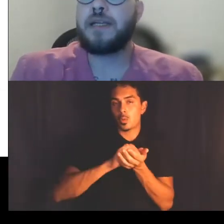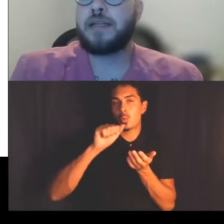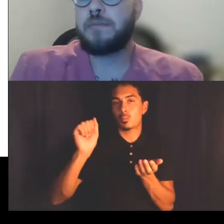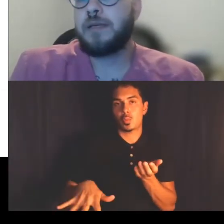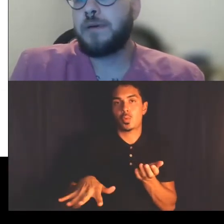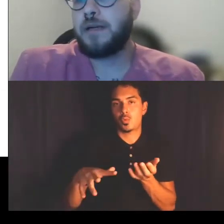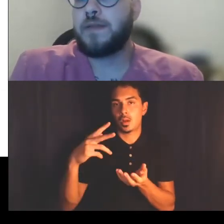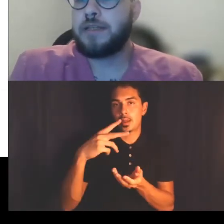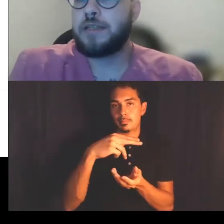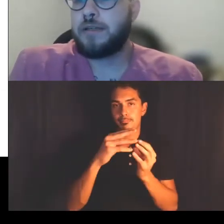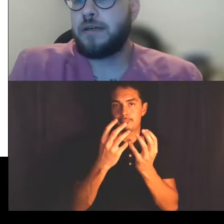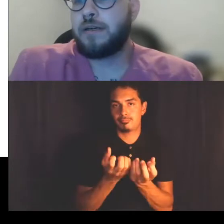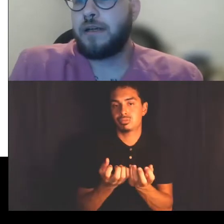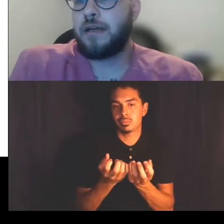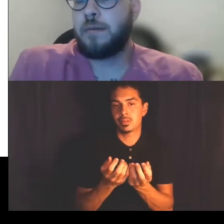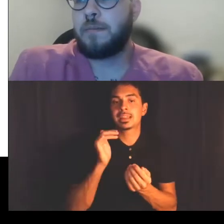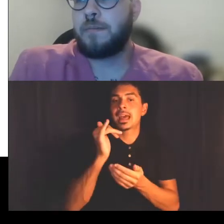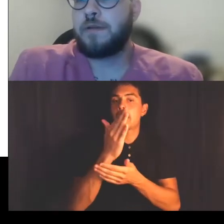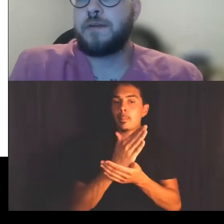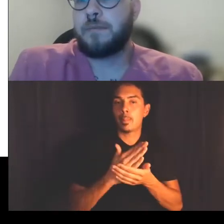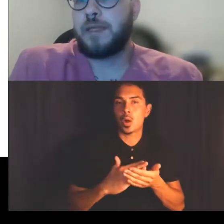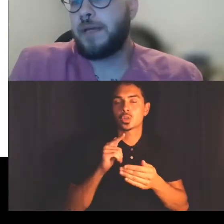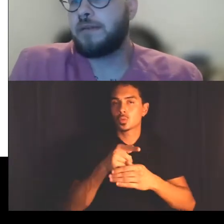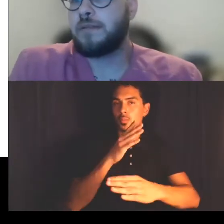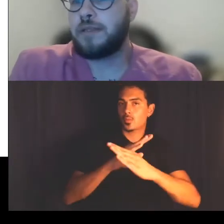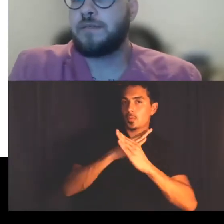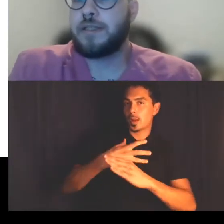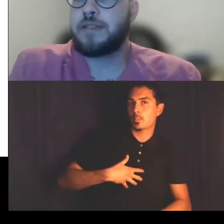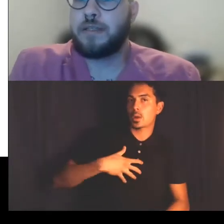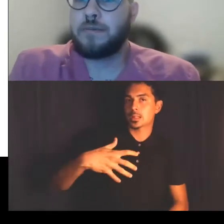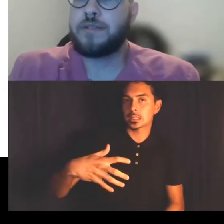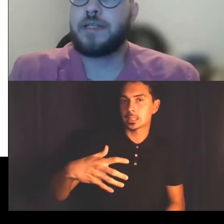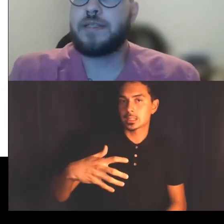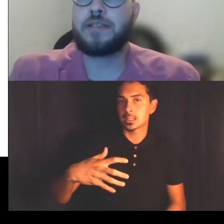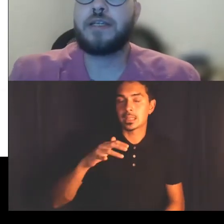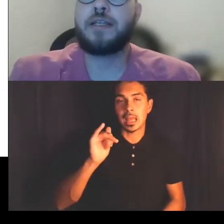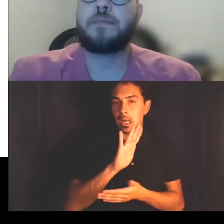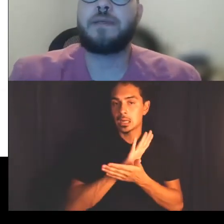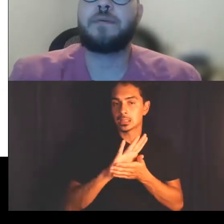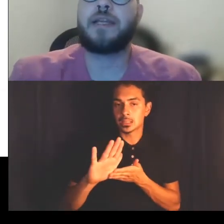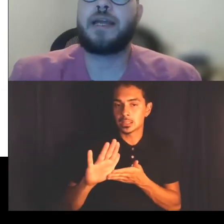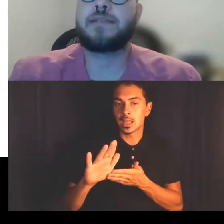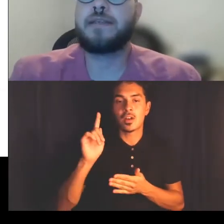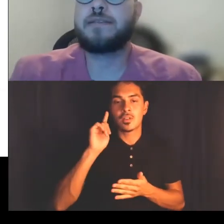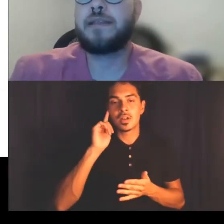but it can be a part of the gender-affirming medical intervention or transition that people can access,